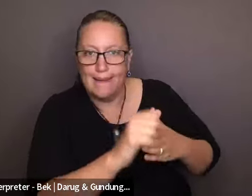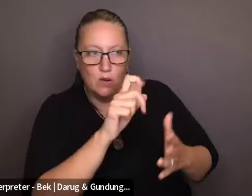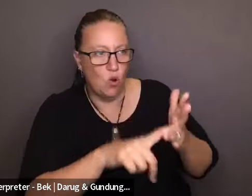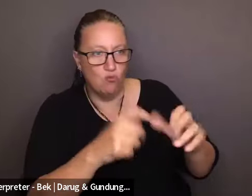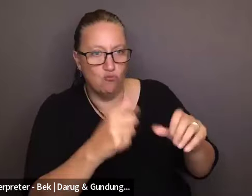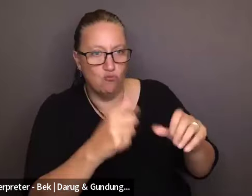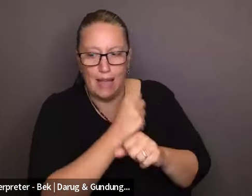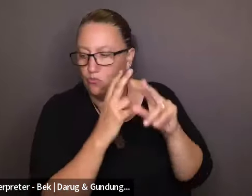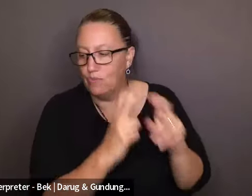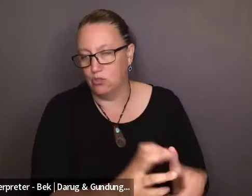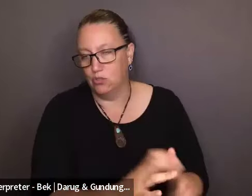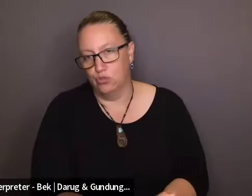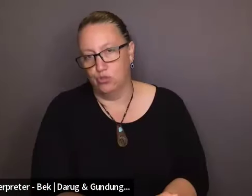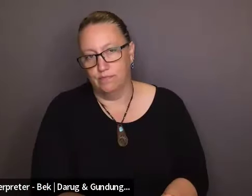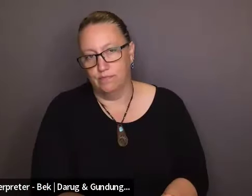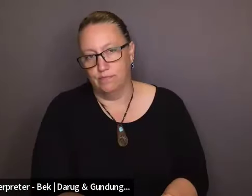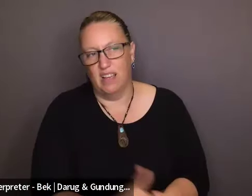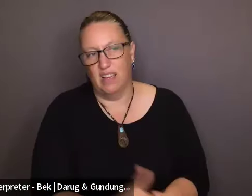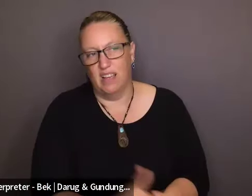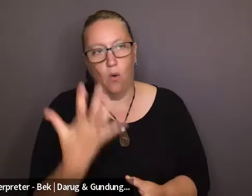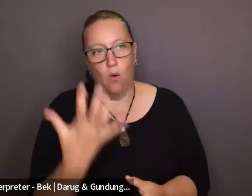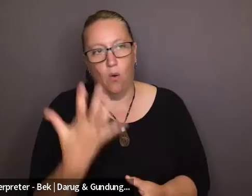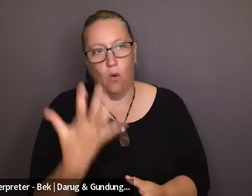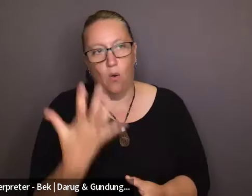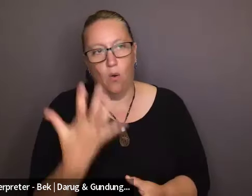empowering people with disability to lead and co-